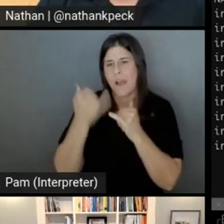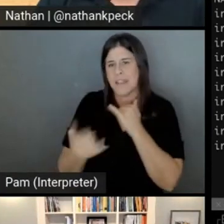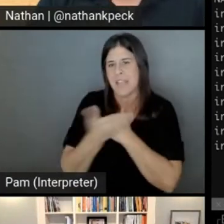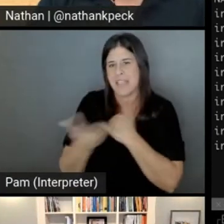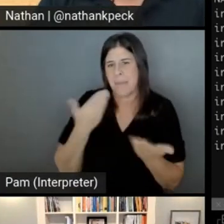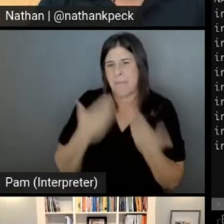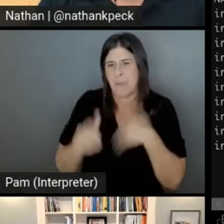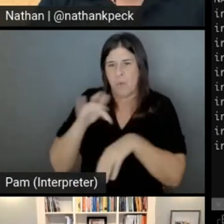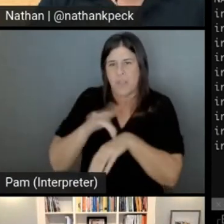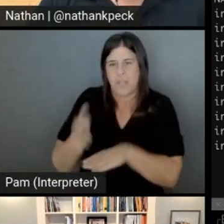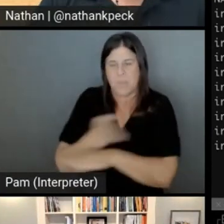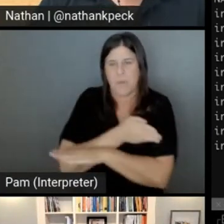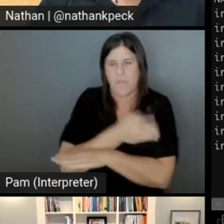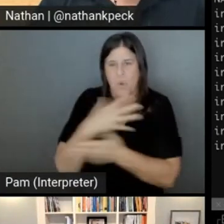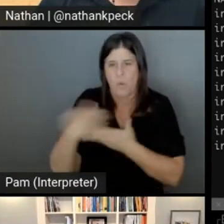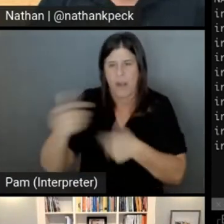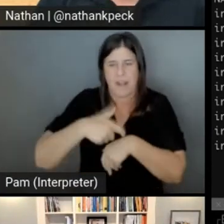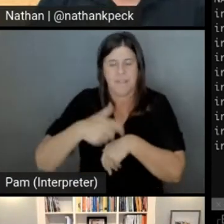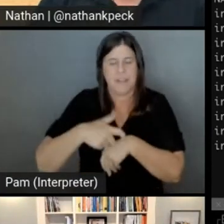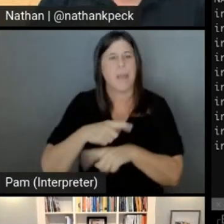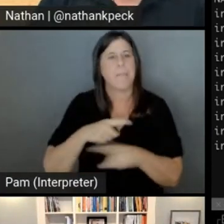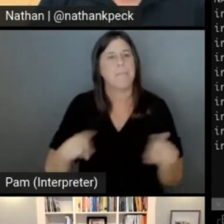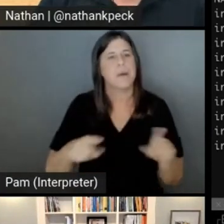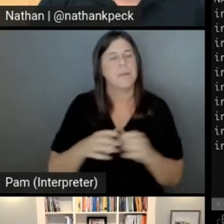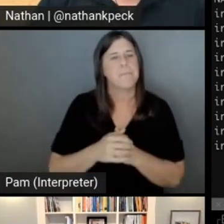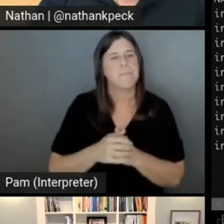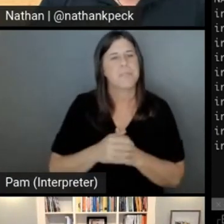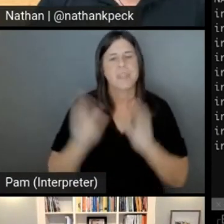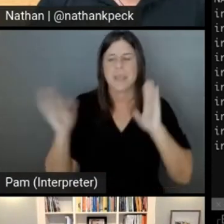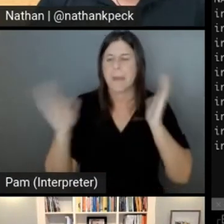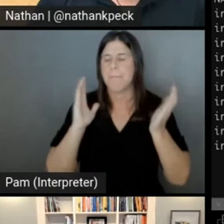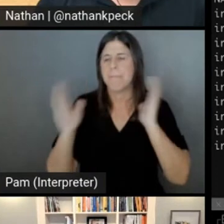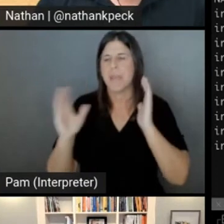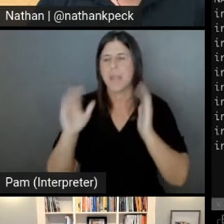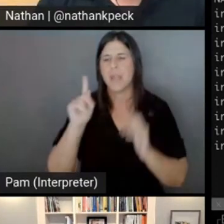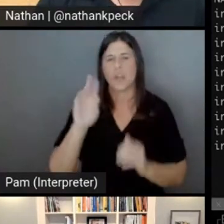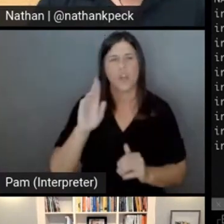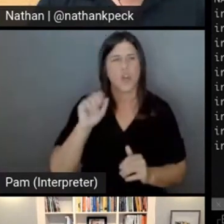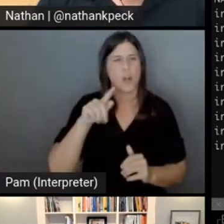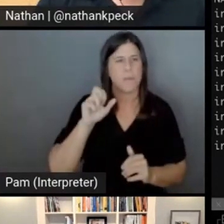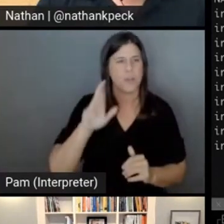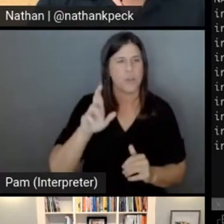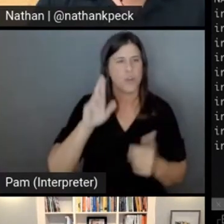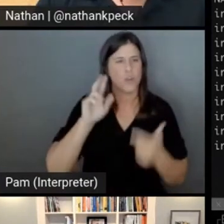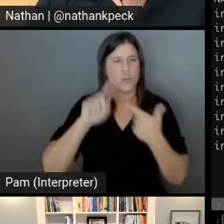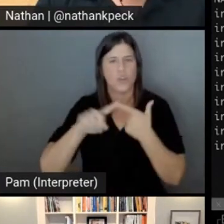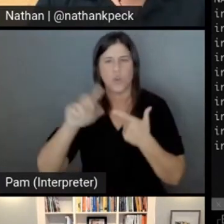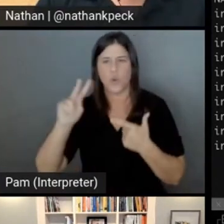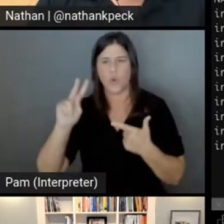before we run out of time here. Comparing Karpenter to Kubernetes cluster autoscaler